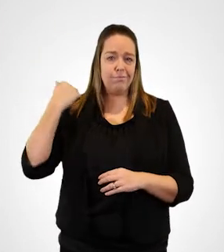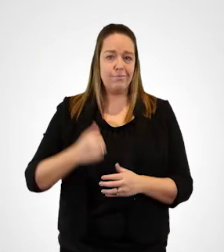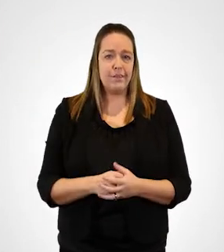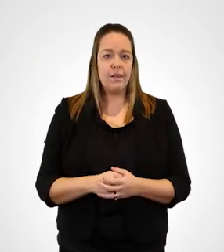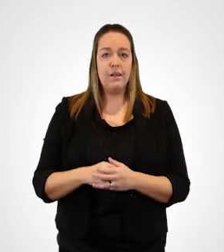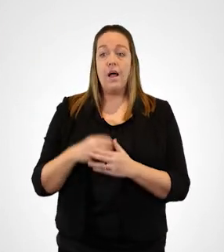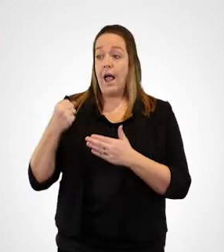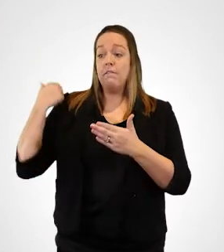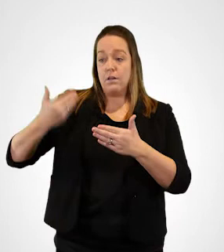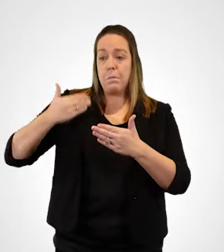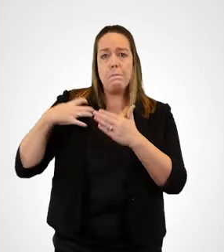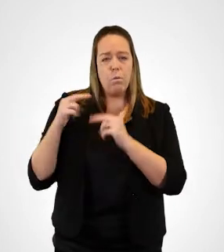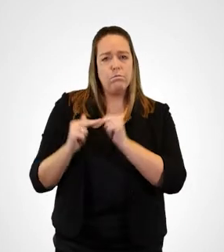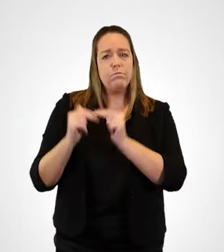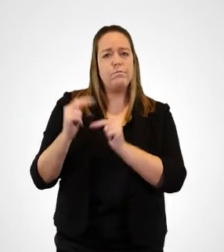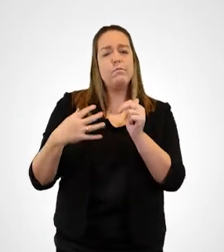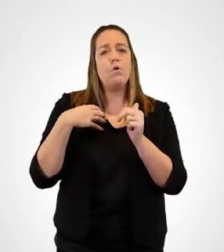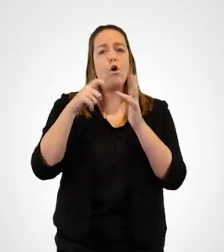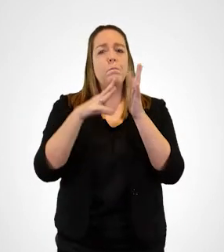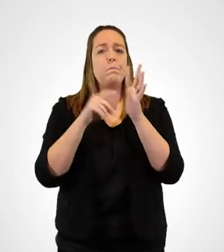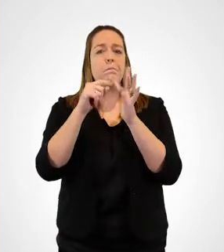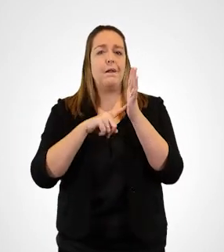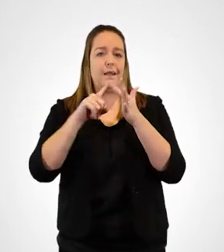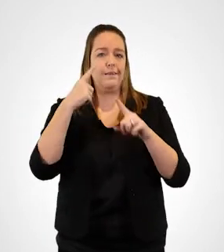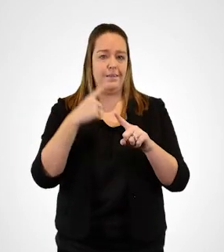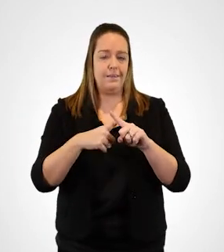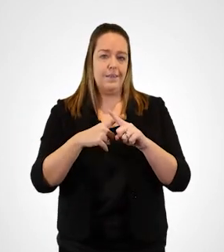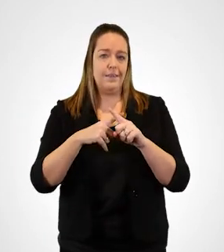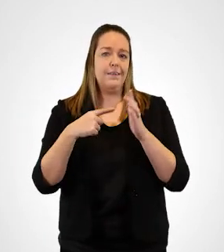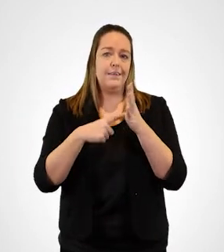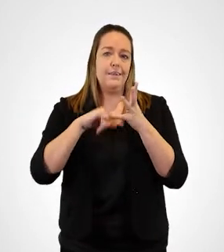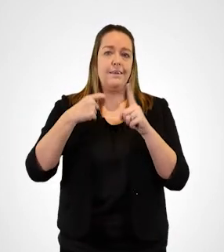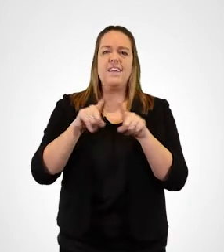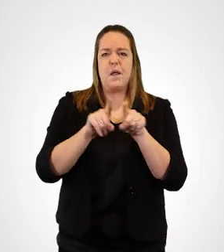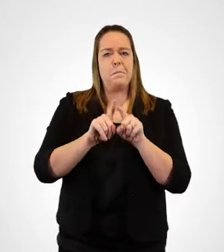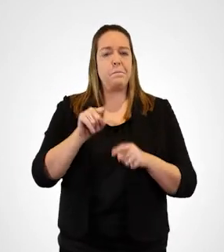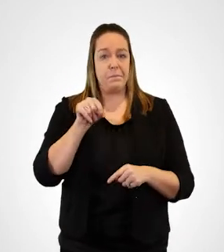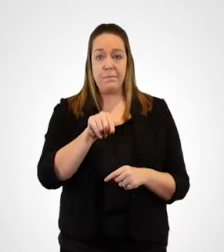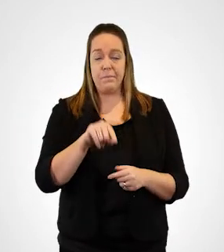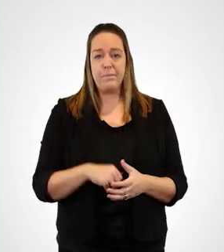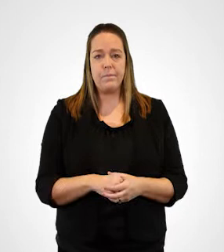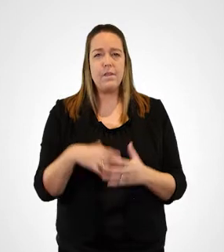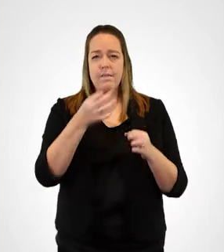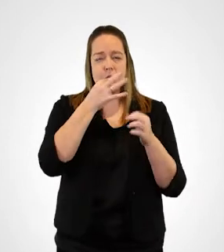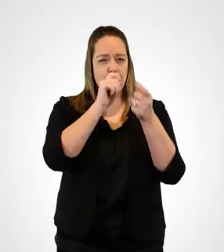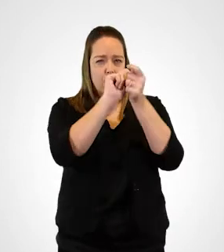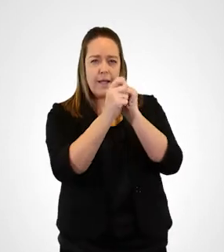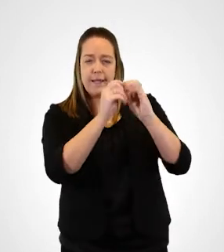we've gone on and developed more complex versions of that task in which we systematically vary things like the spelling